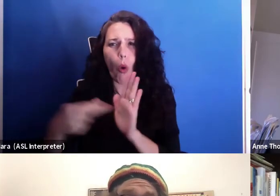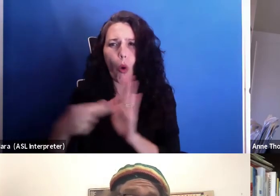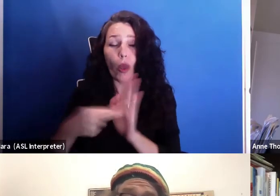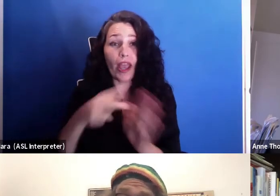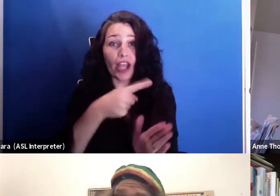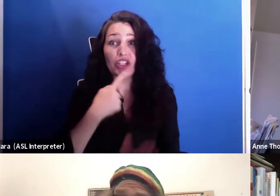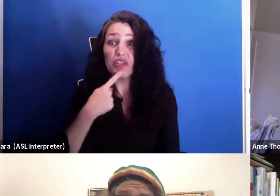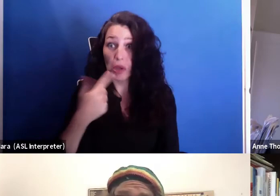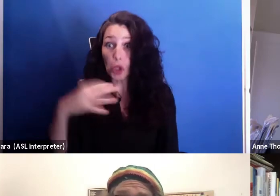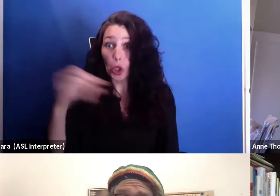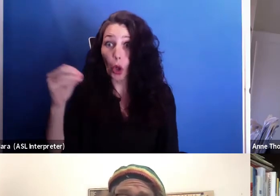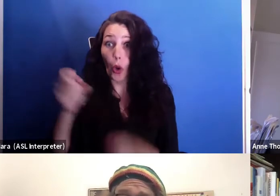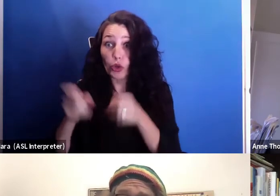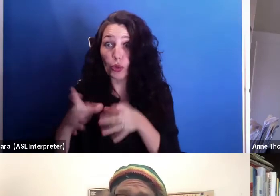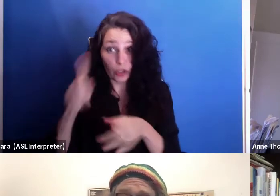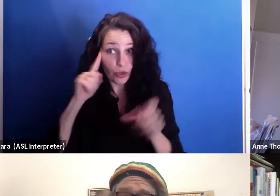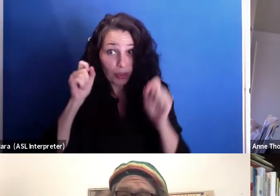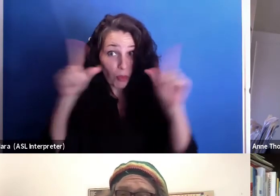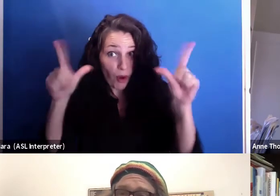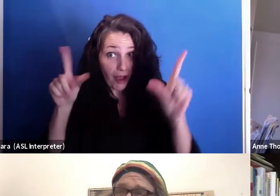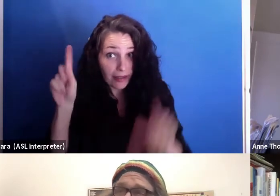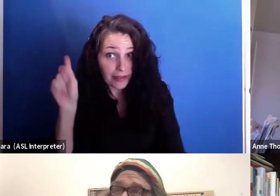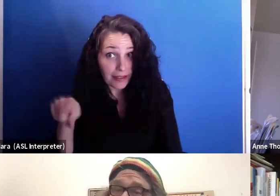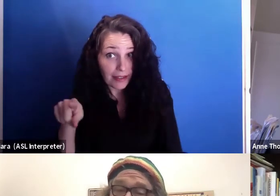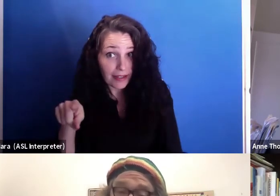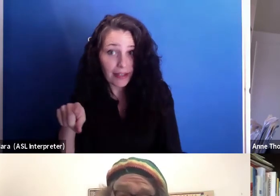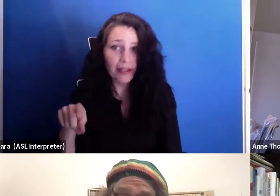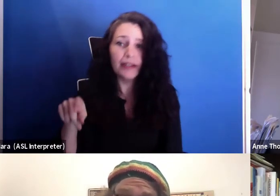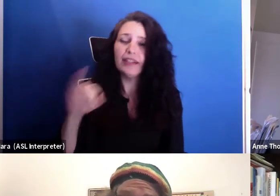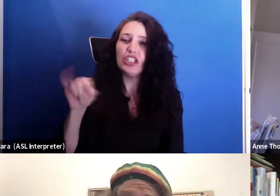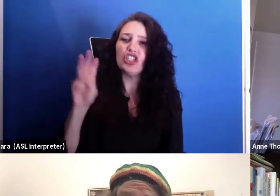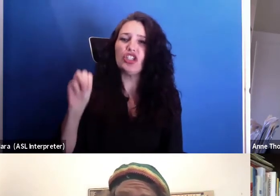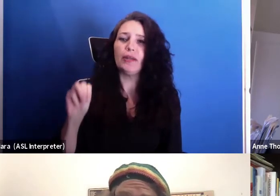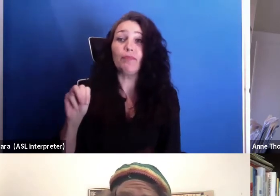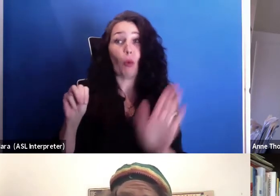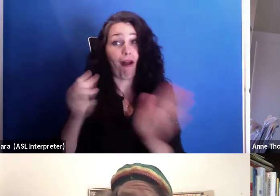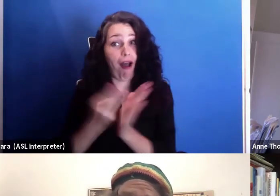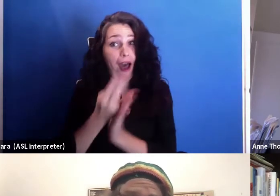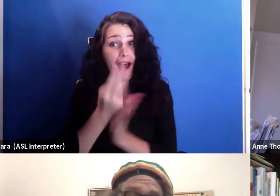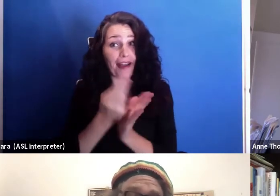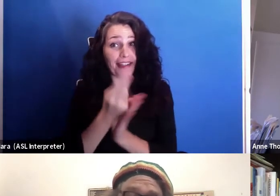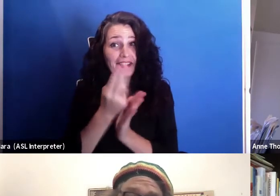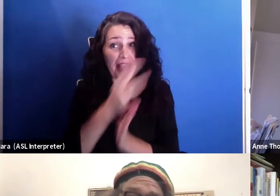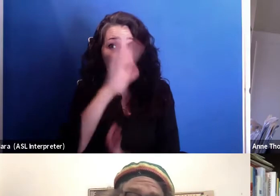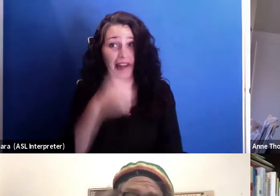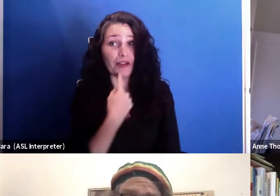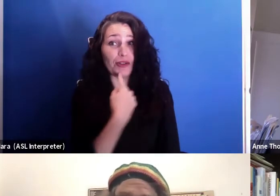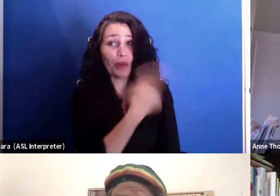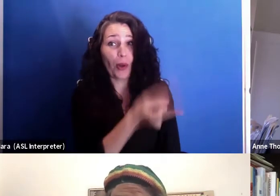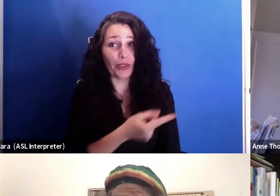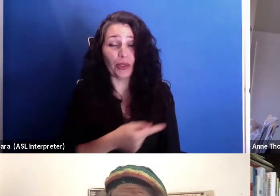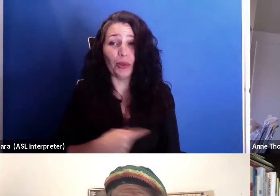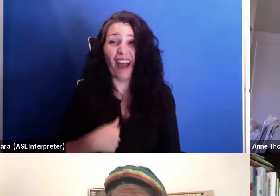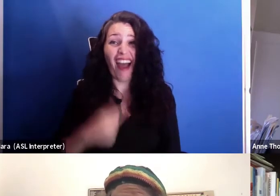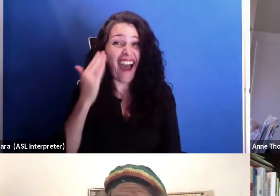Well, as Nicole said, I mean, to be honest with you Nicole, actually, I've never told you, I didn't even think you'd want me as a producer.